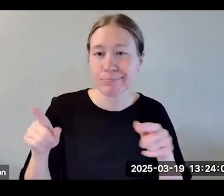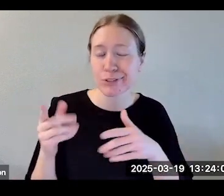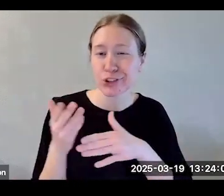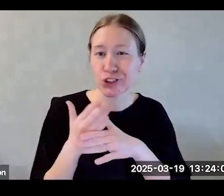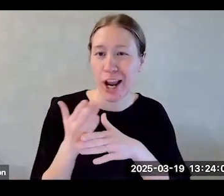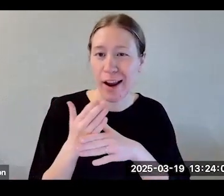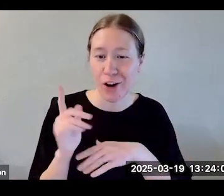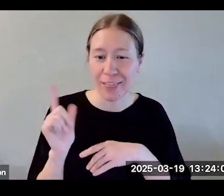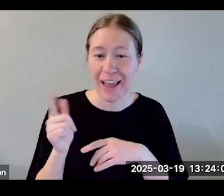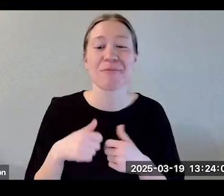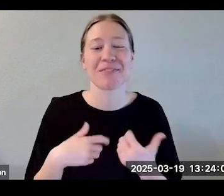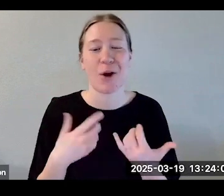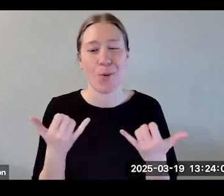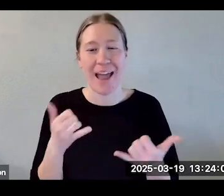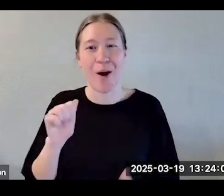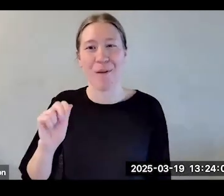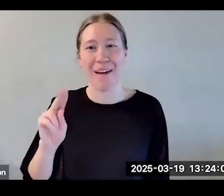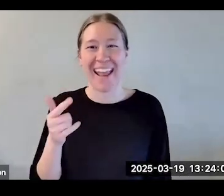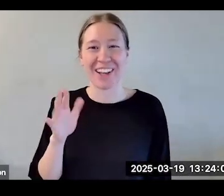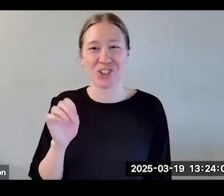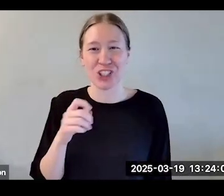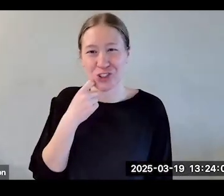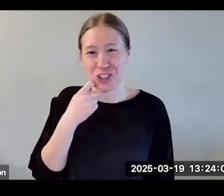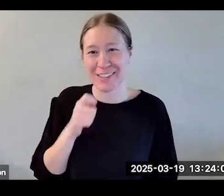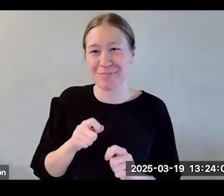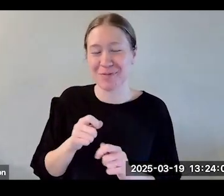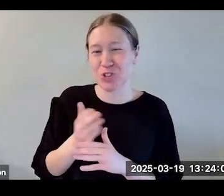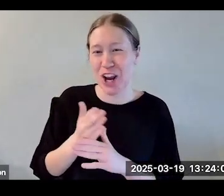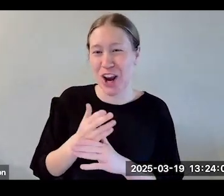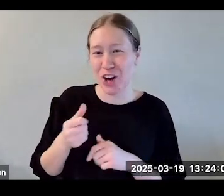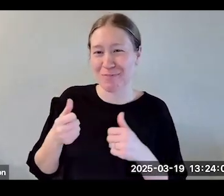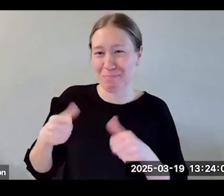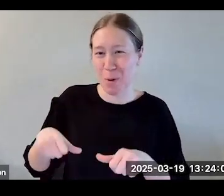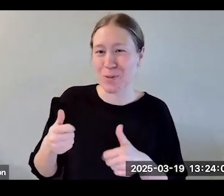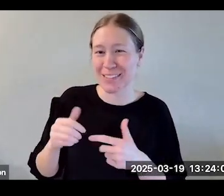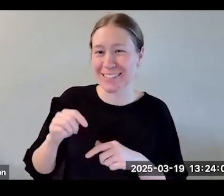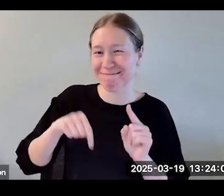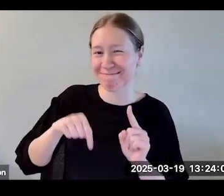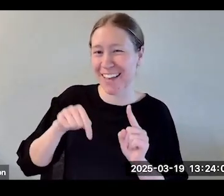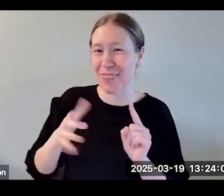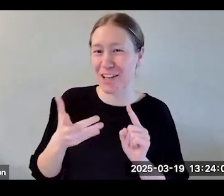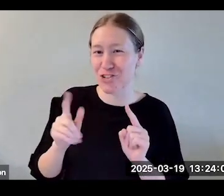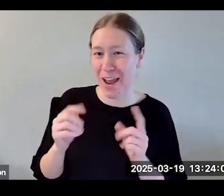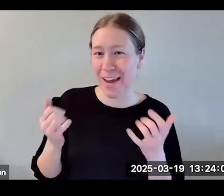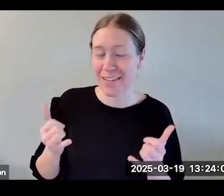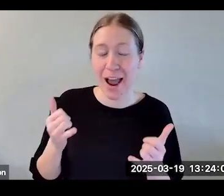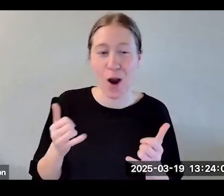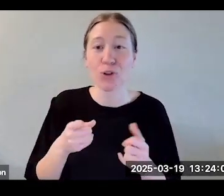Oh, Angie's posting into the chat now. Thank you. But this is a great way for you to kind of follow along